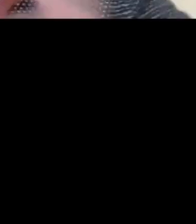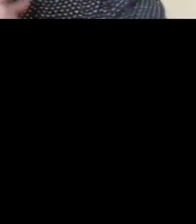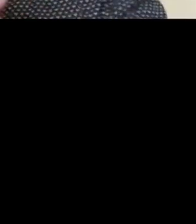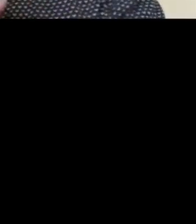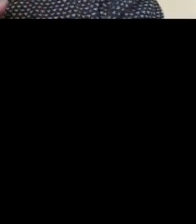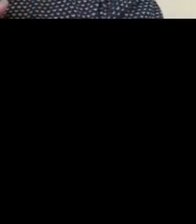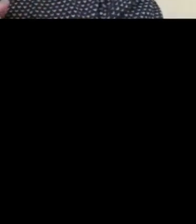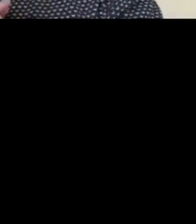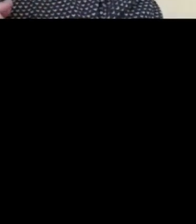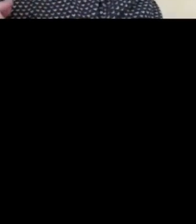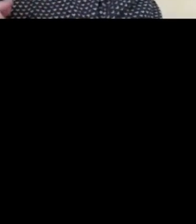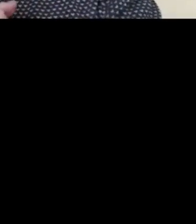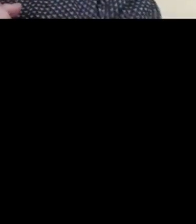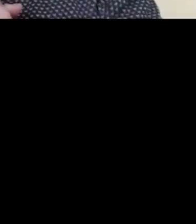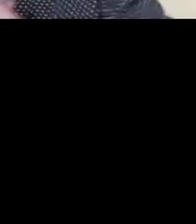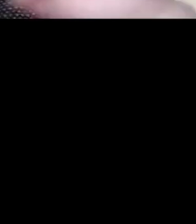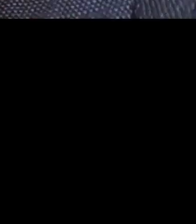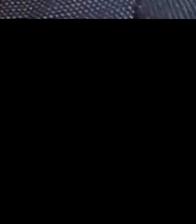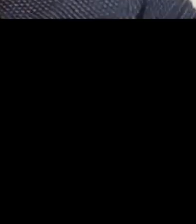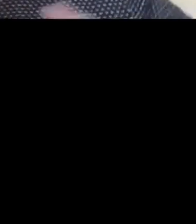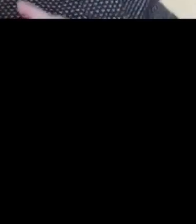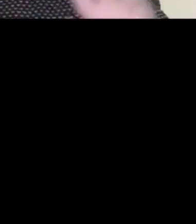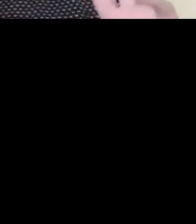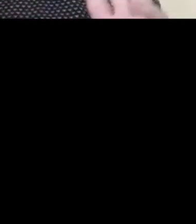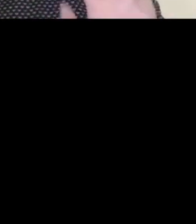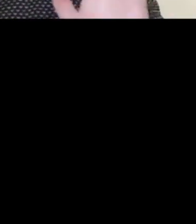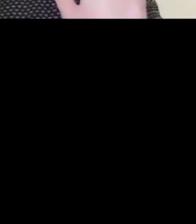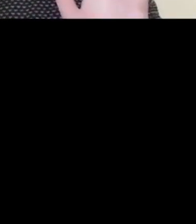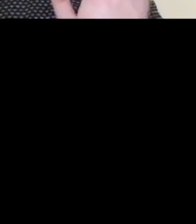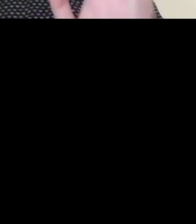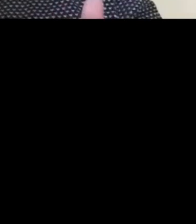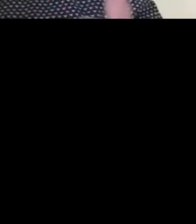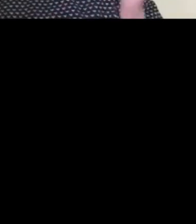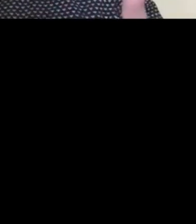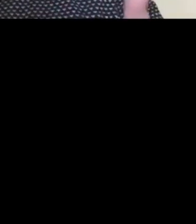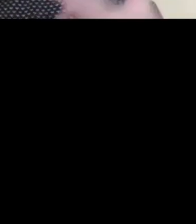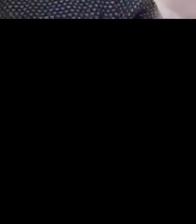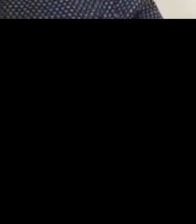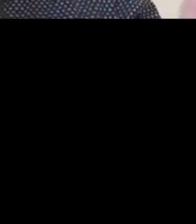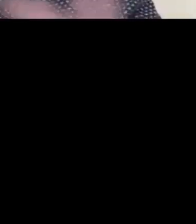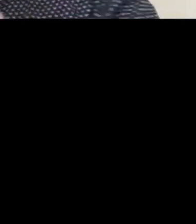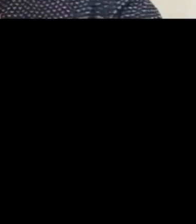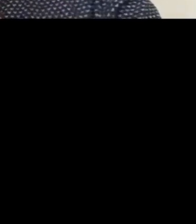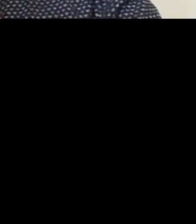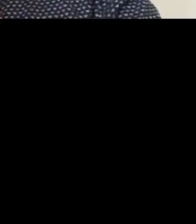at some point a plan for doing a lot of outreach so that people can find it and get to it.